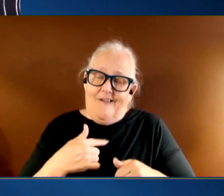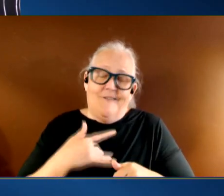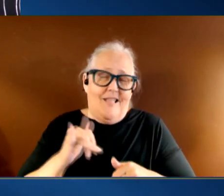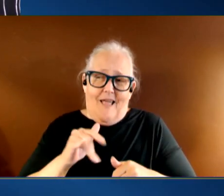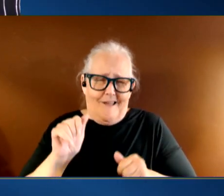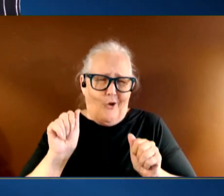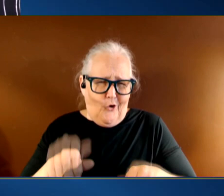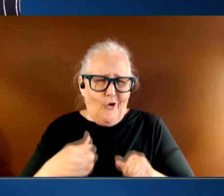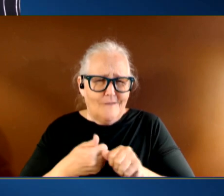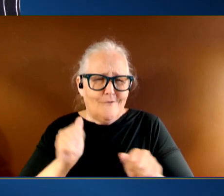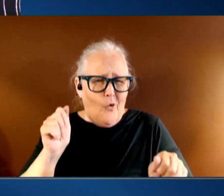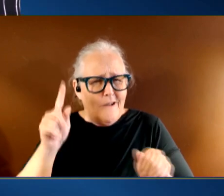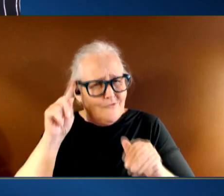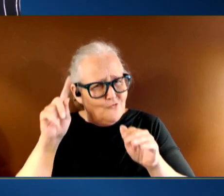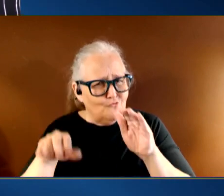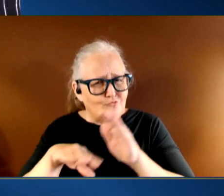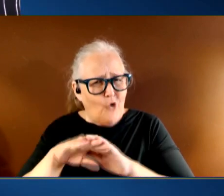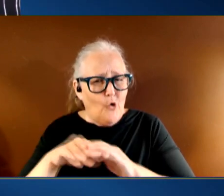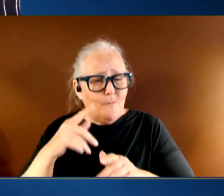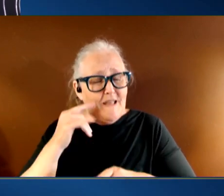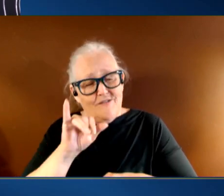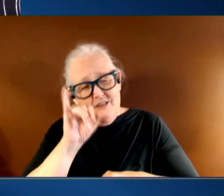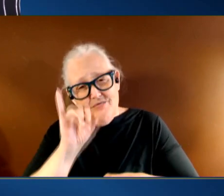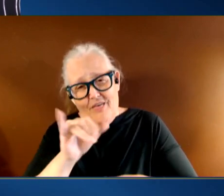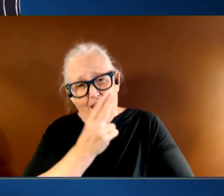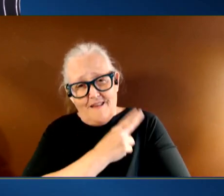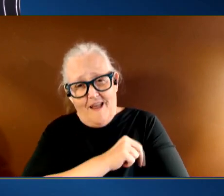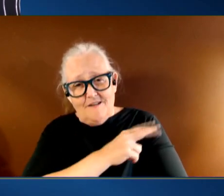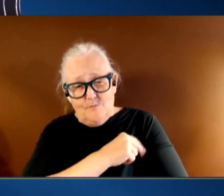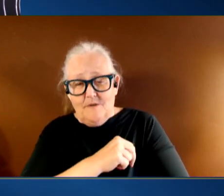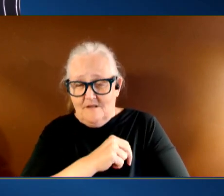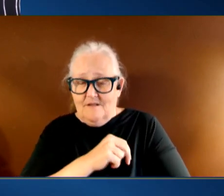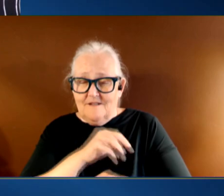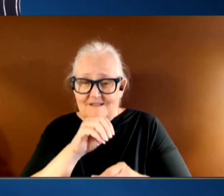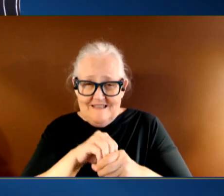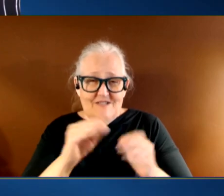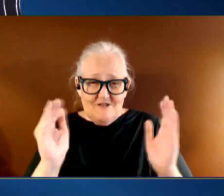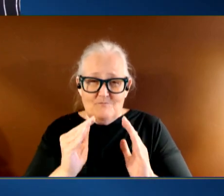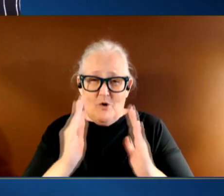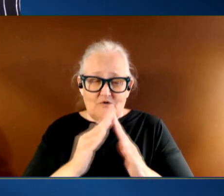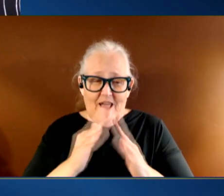the hospital that I was at -- as I said that I'm in the town of, didn't have the proper tools and